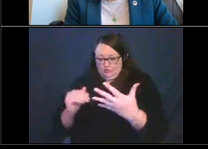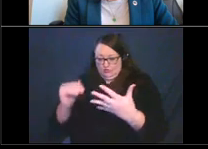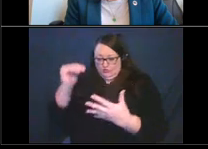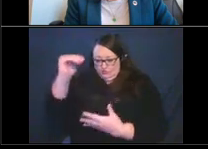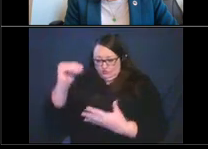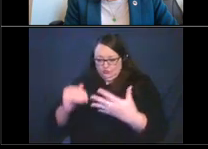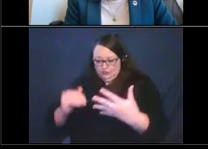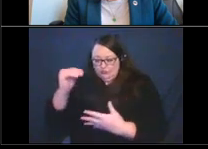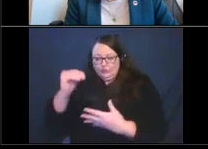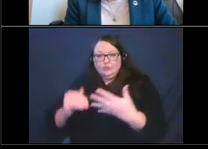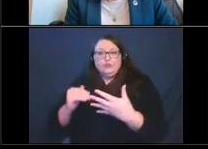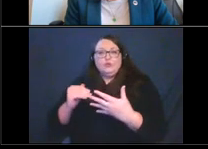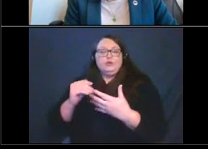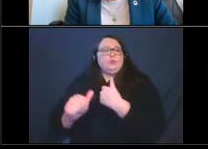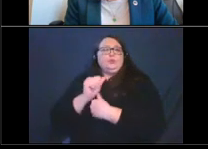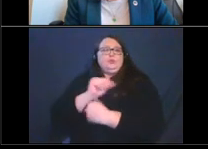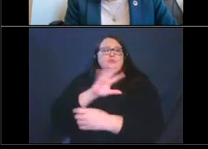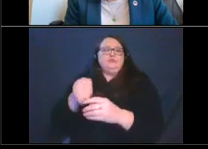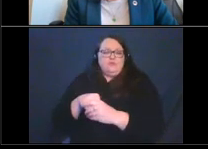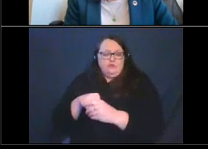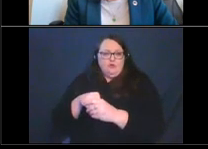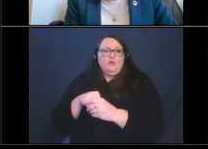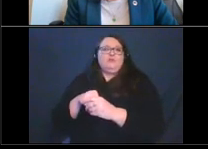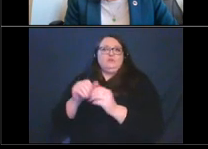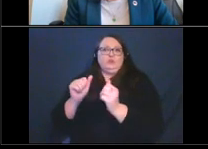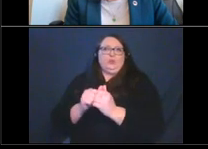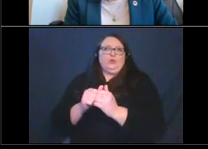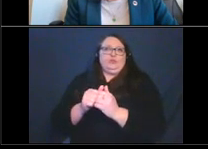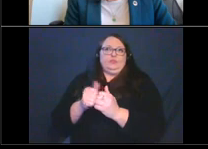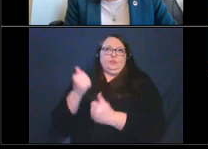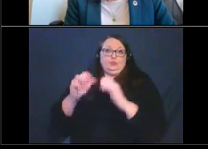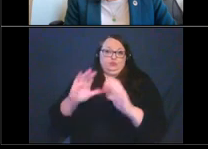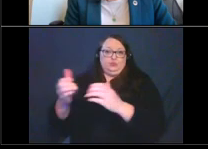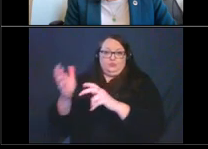the “at risk” population with regard to which level is appropriate for you, and then seek,